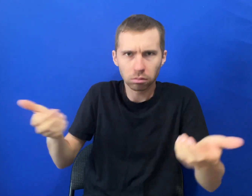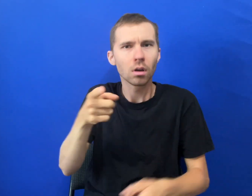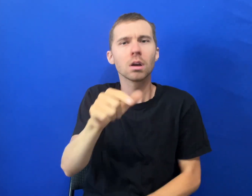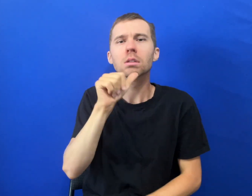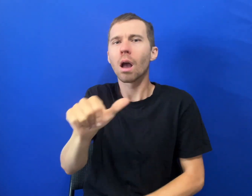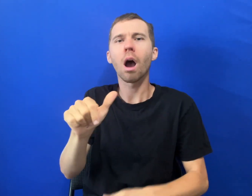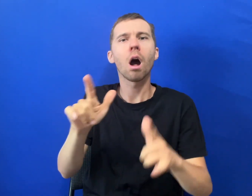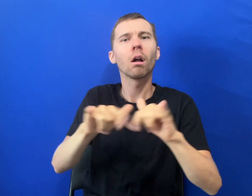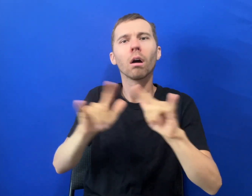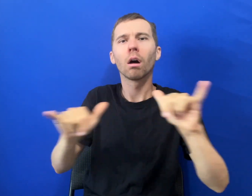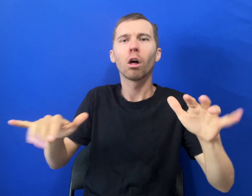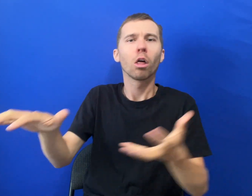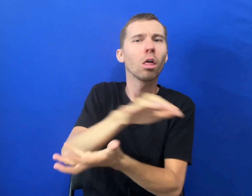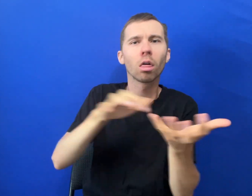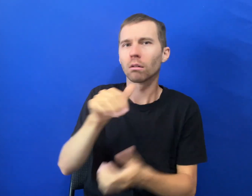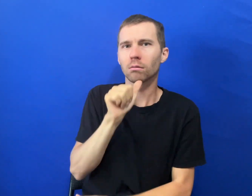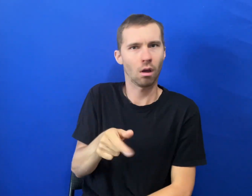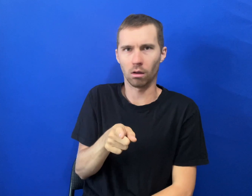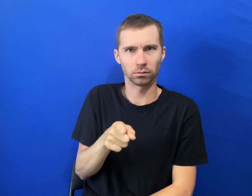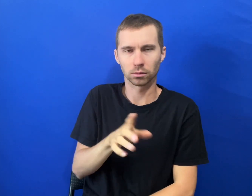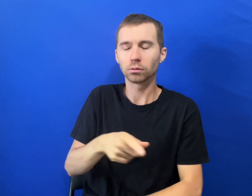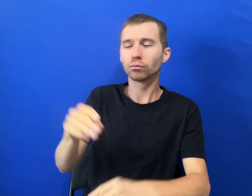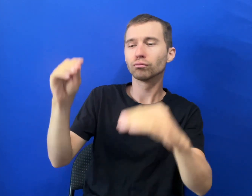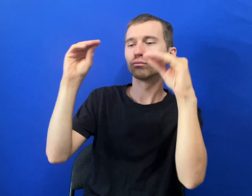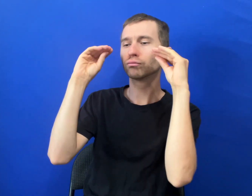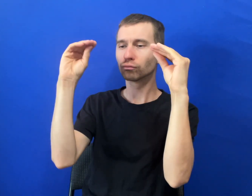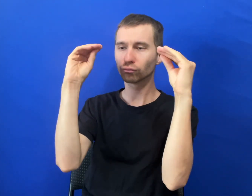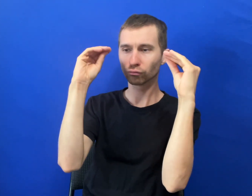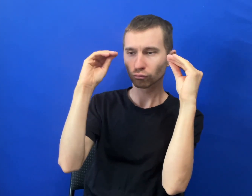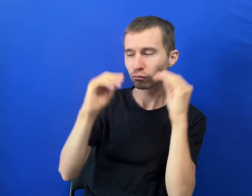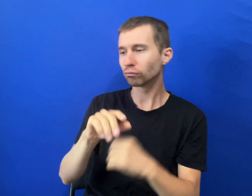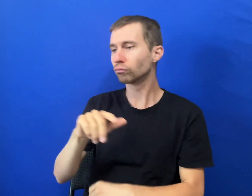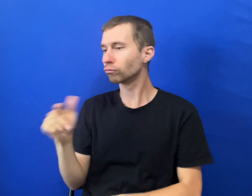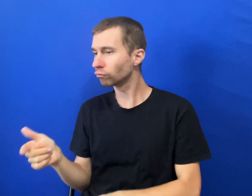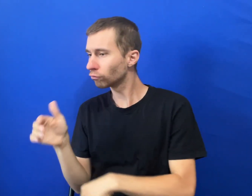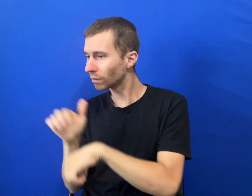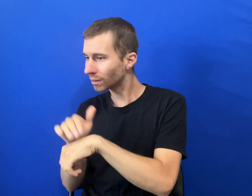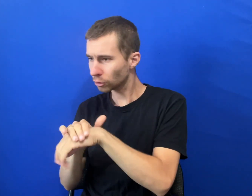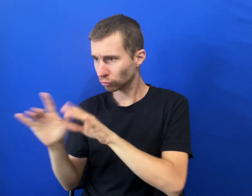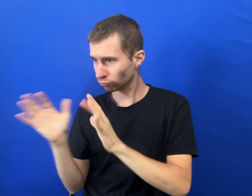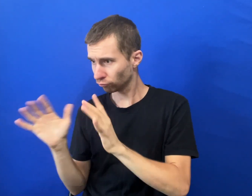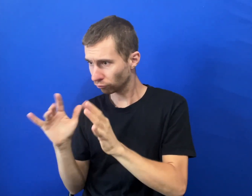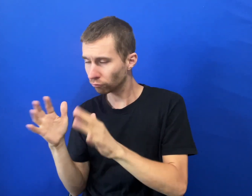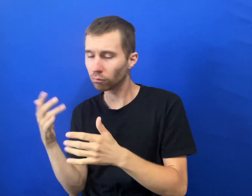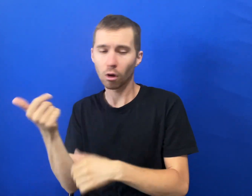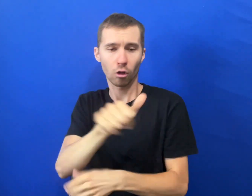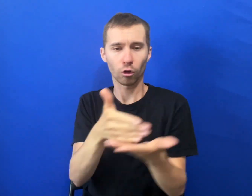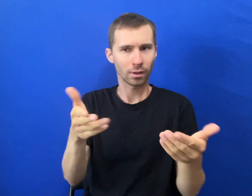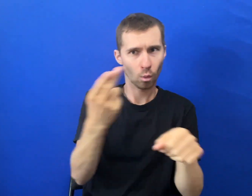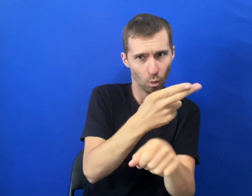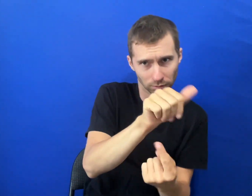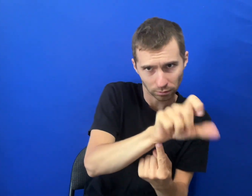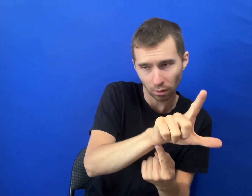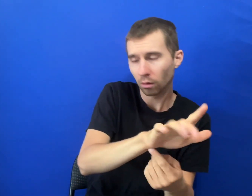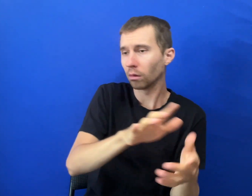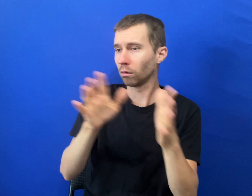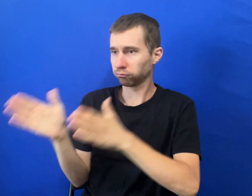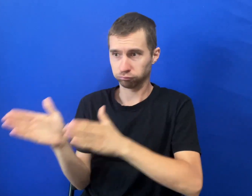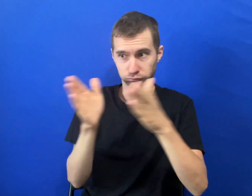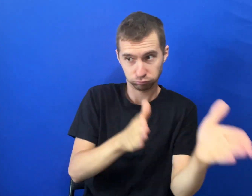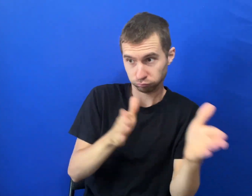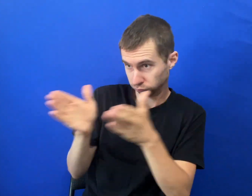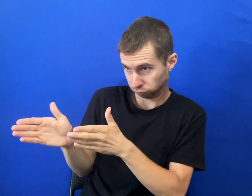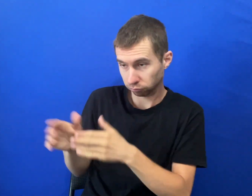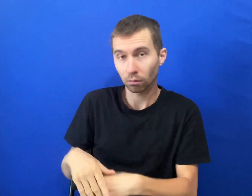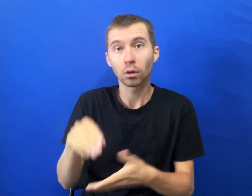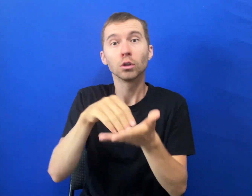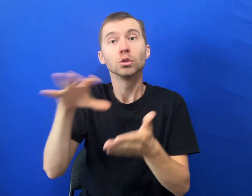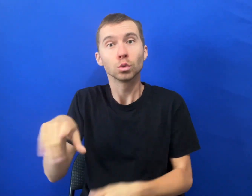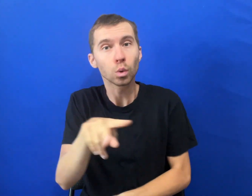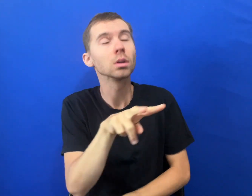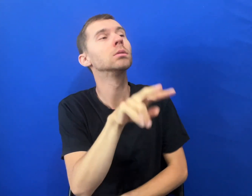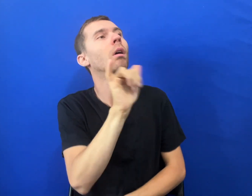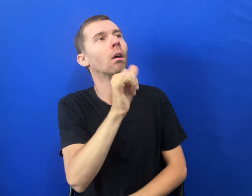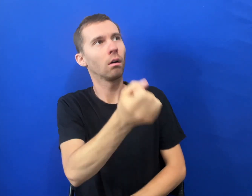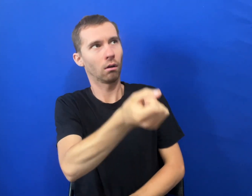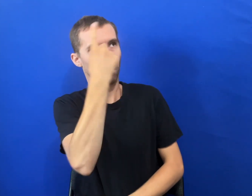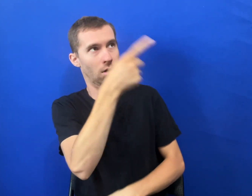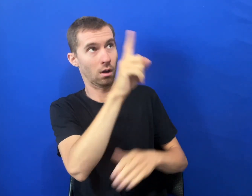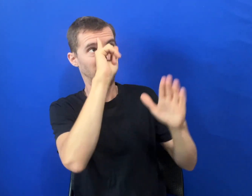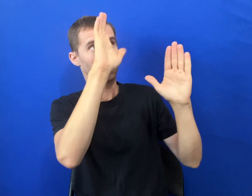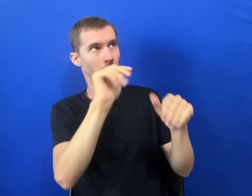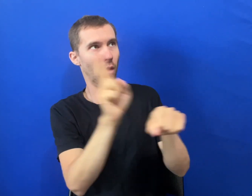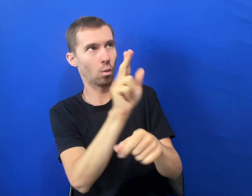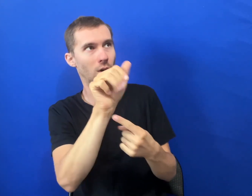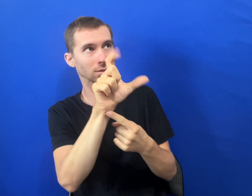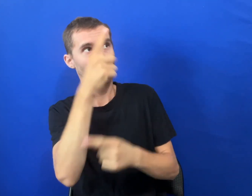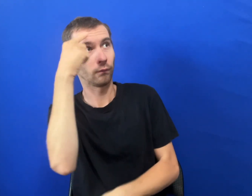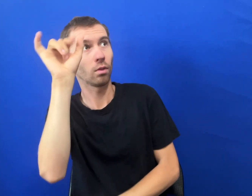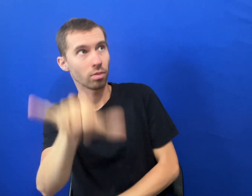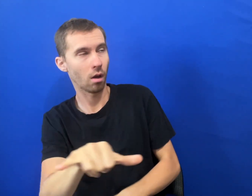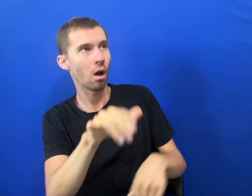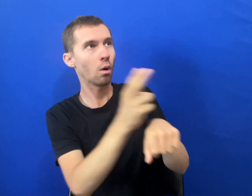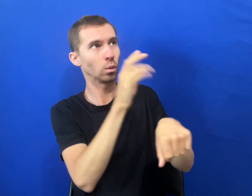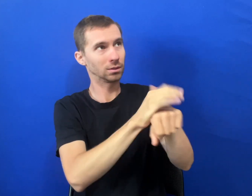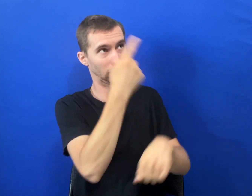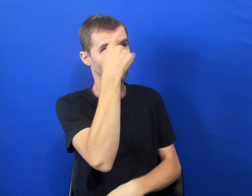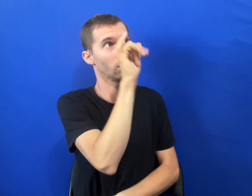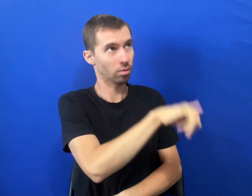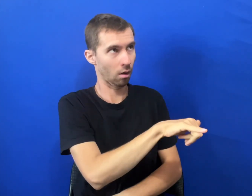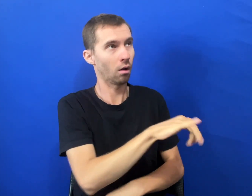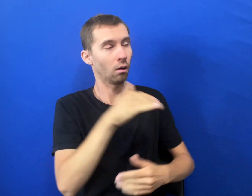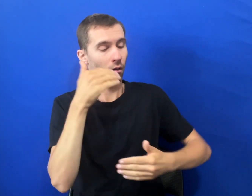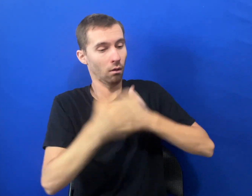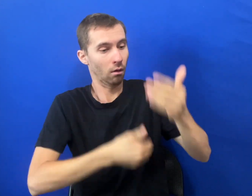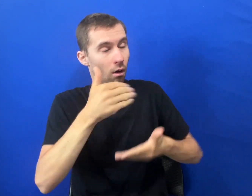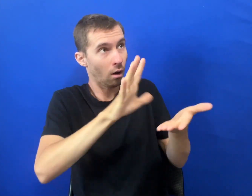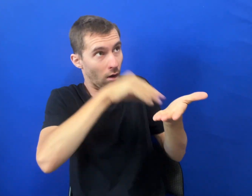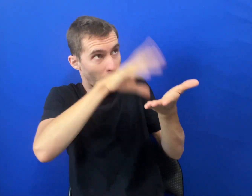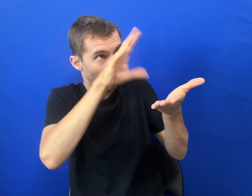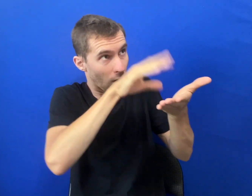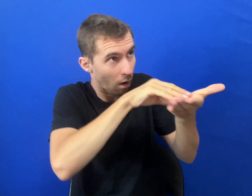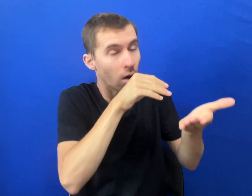You are not mixing ASL and English together -- you are keeping them separate -- and students will understand that English is to be used for this particular thing and ASL is used for another particular thing,